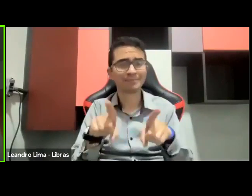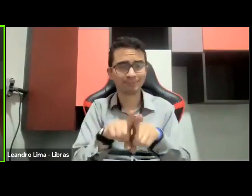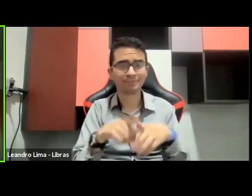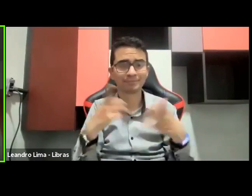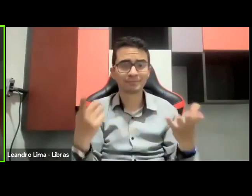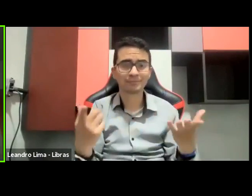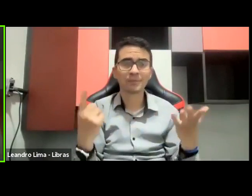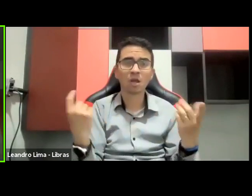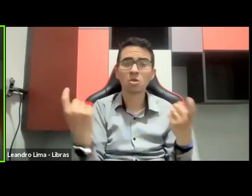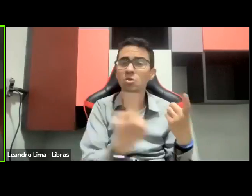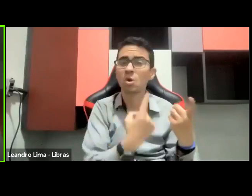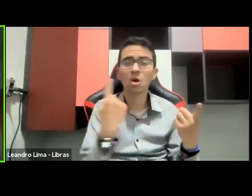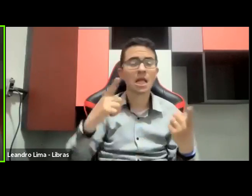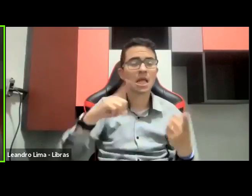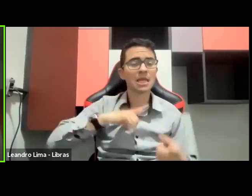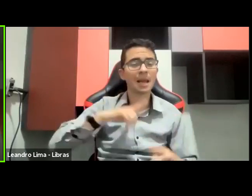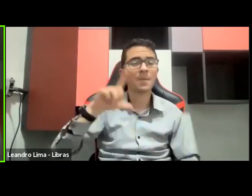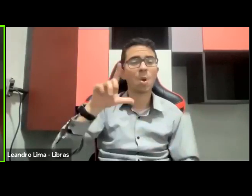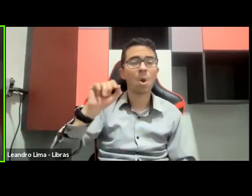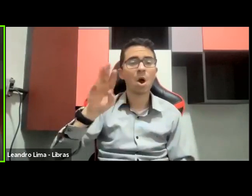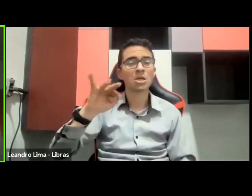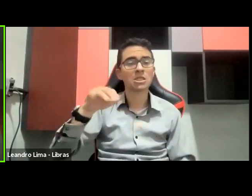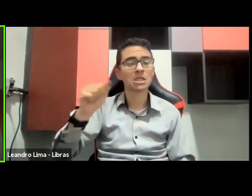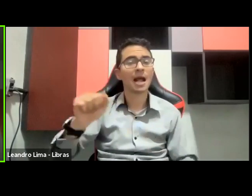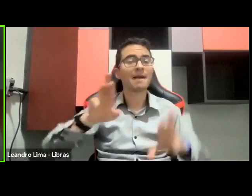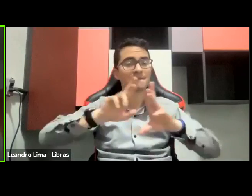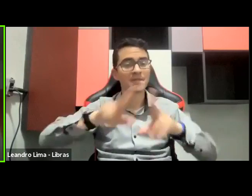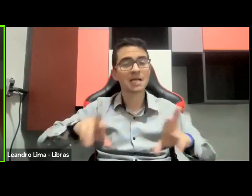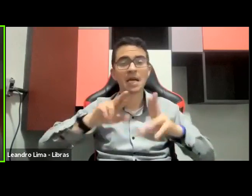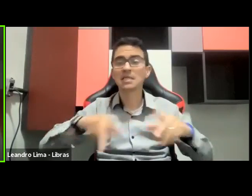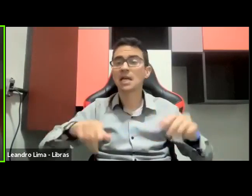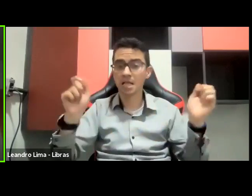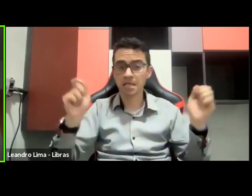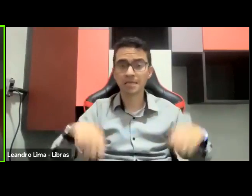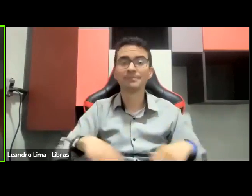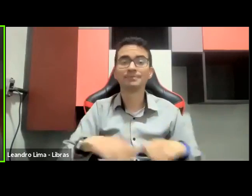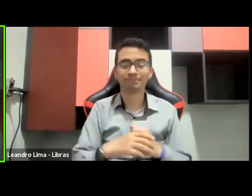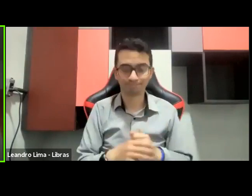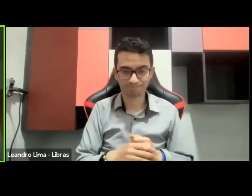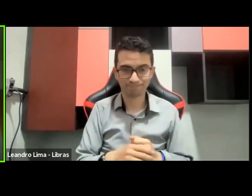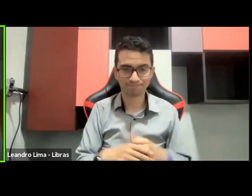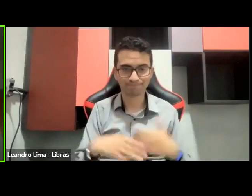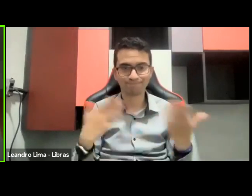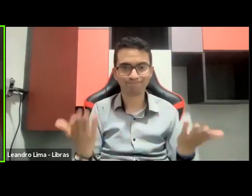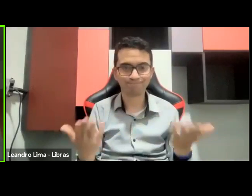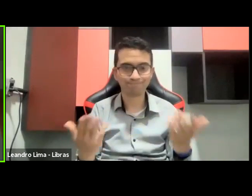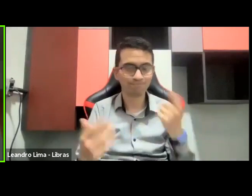different logic. and forces are in play